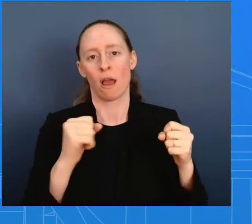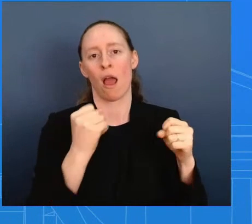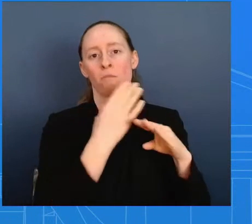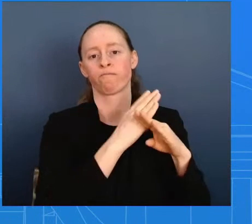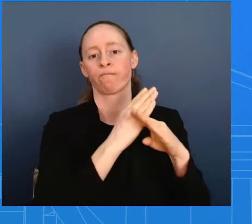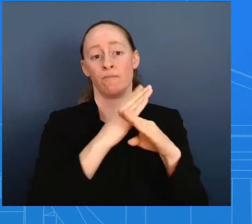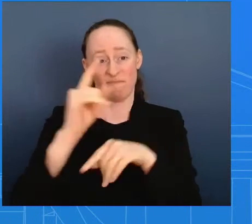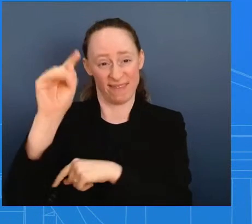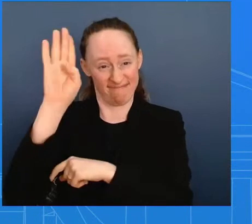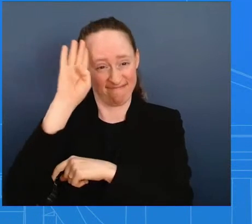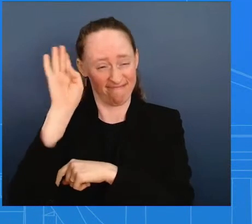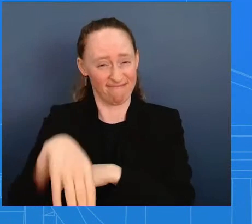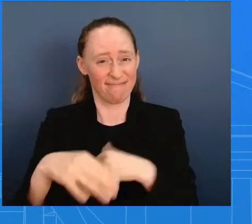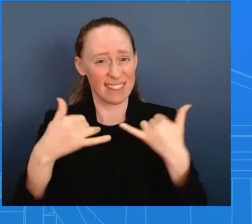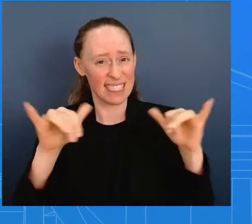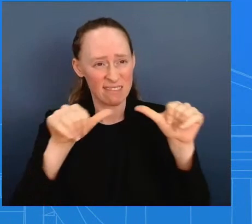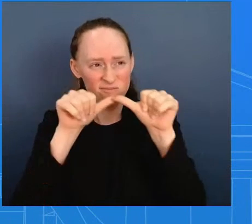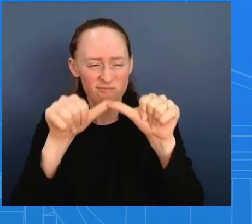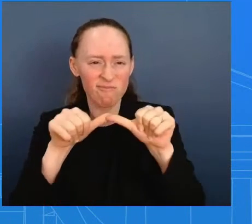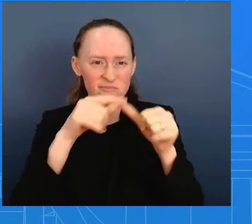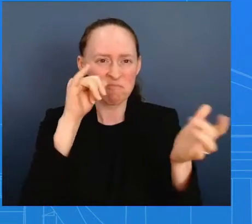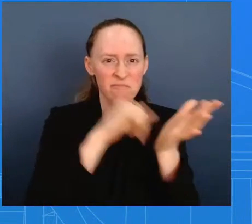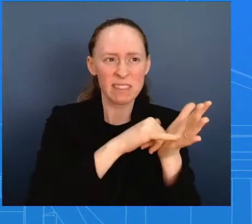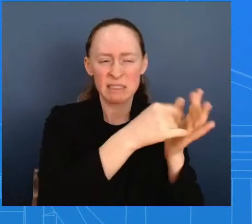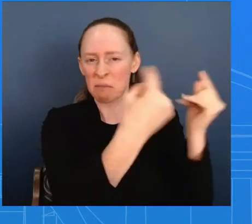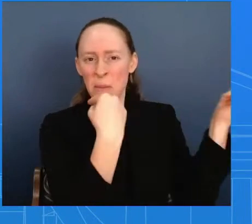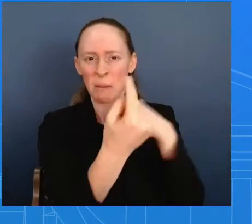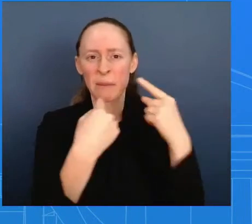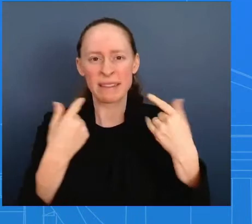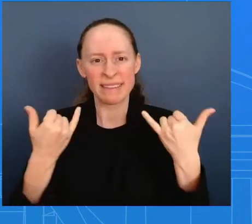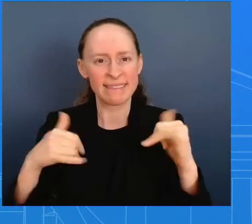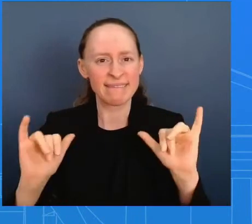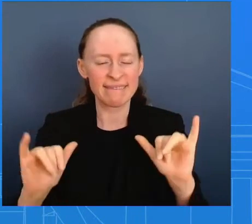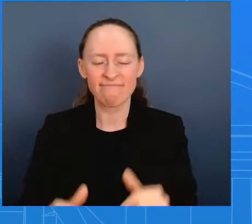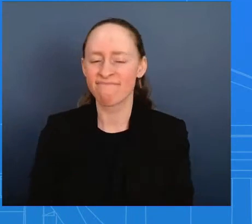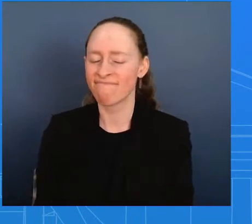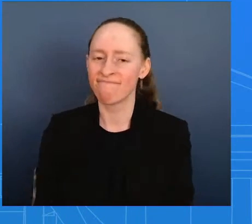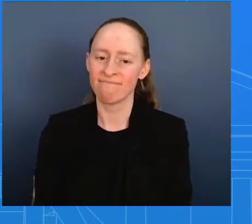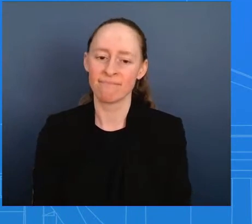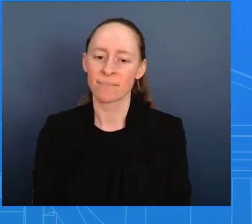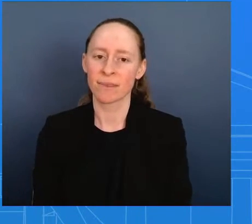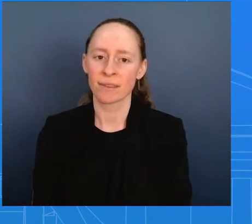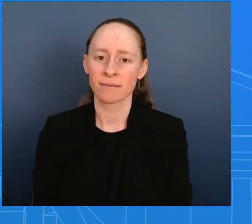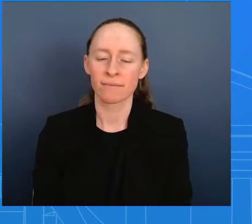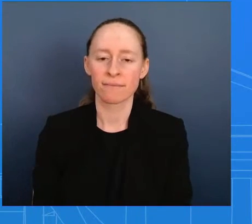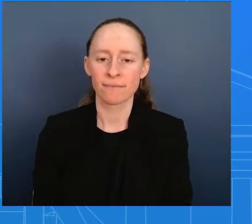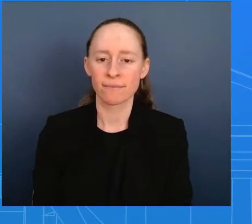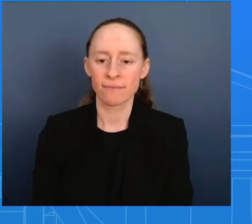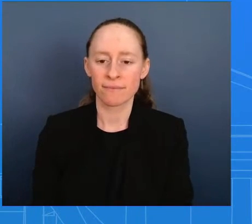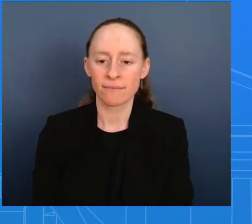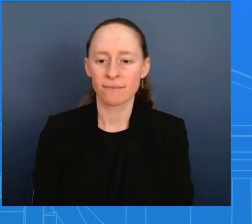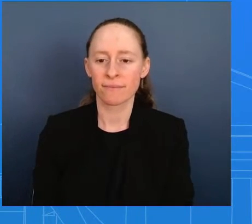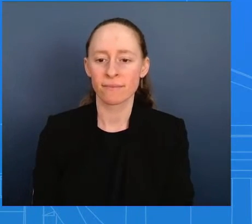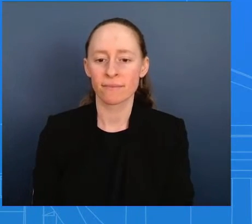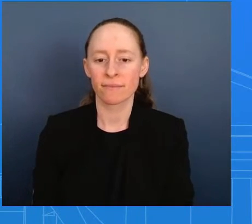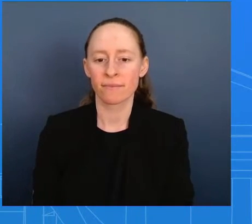Can you quantify how quickly is that new -- the new packages of military assistance arriving on the battlefield in Ukraine and if the U.S. is confident